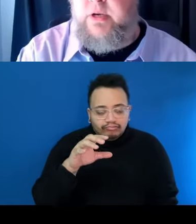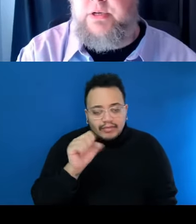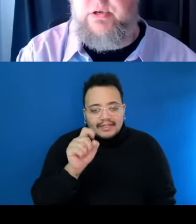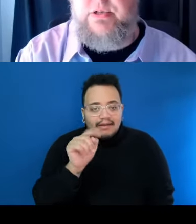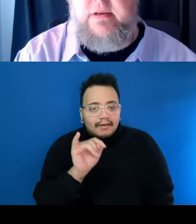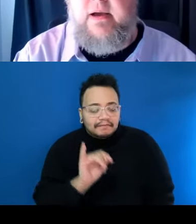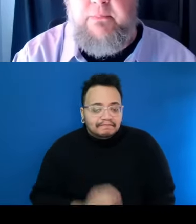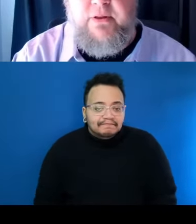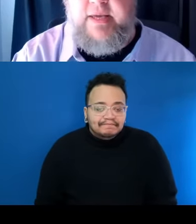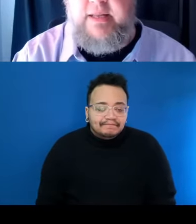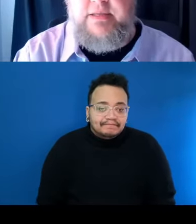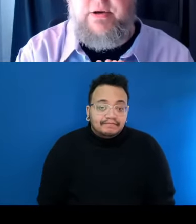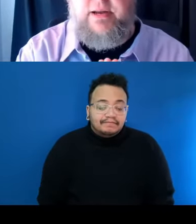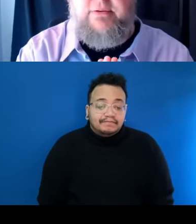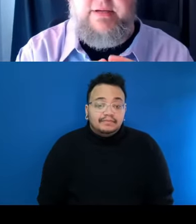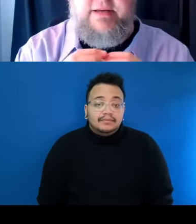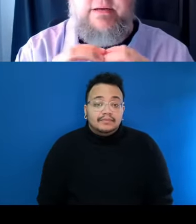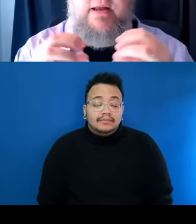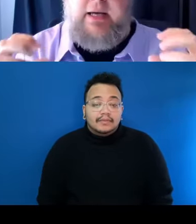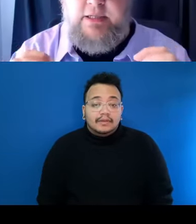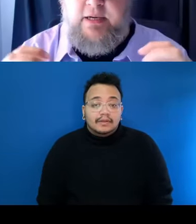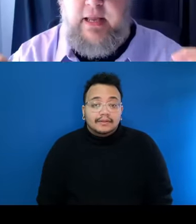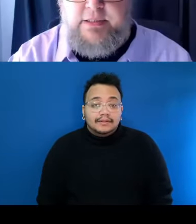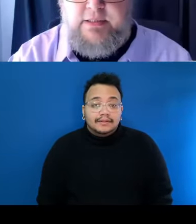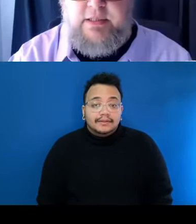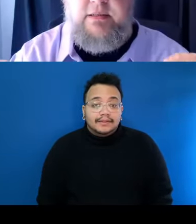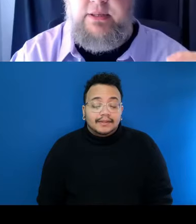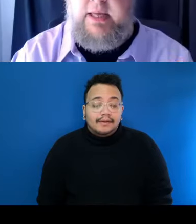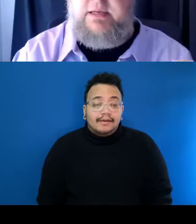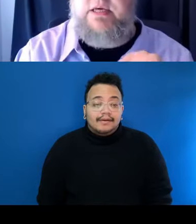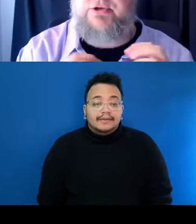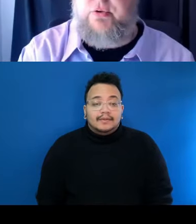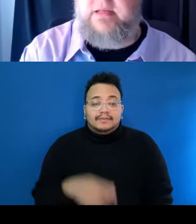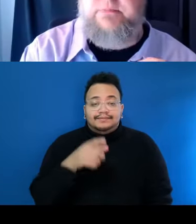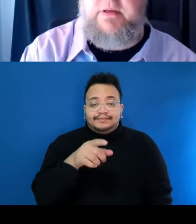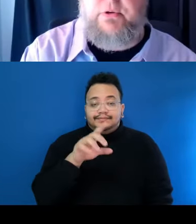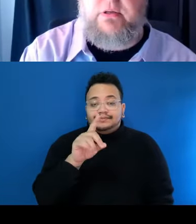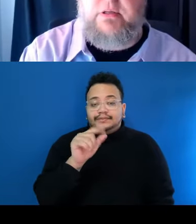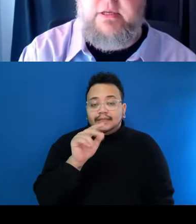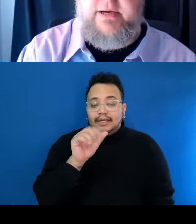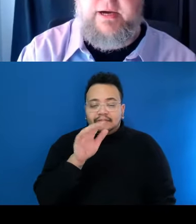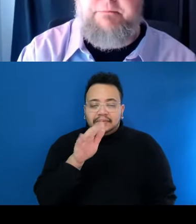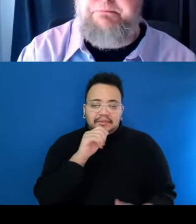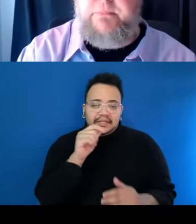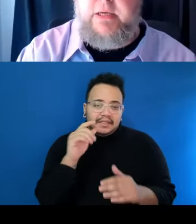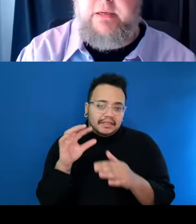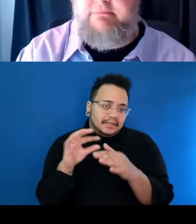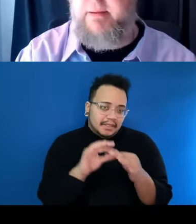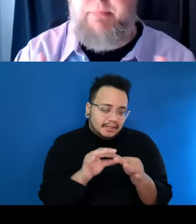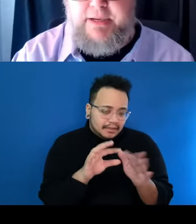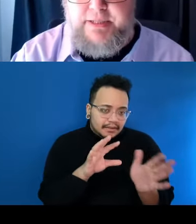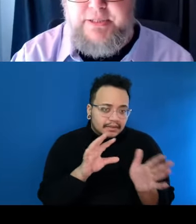I wanted to share just a couple of again, these are kind of non-connected things that trans people embody.